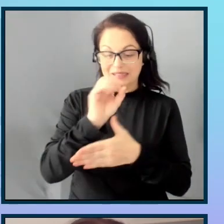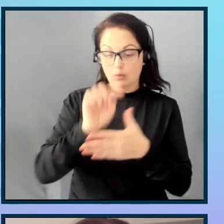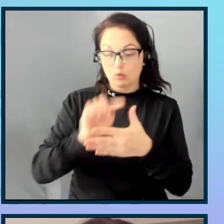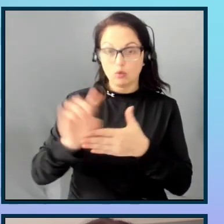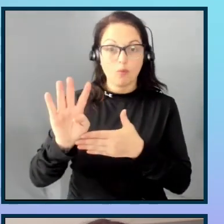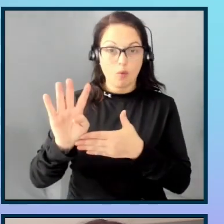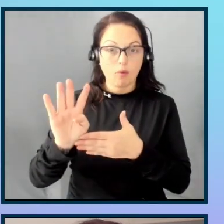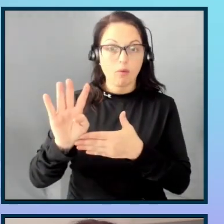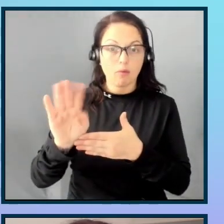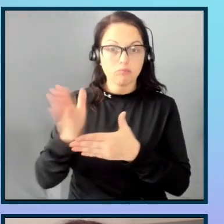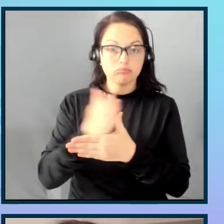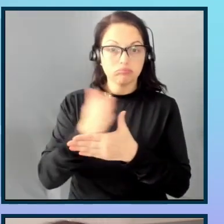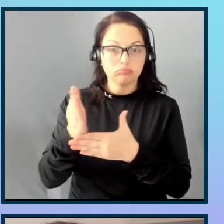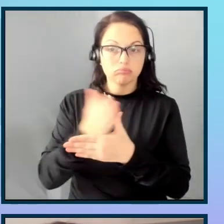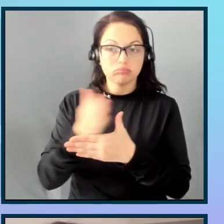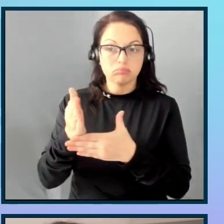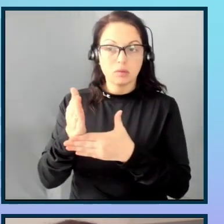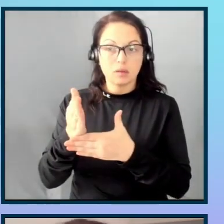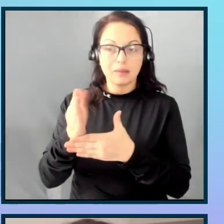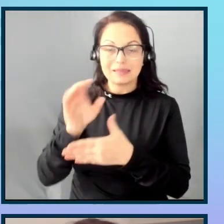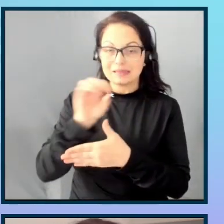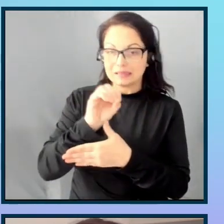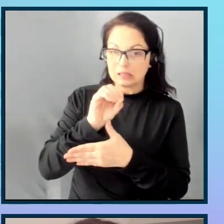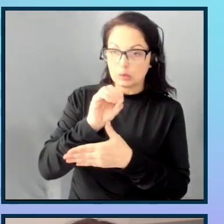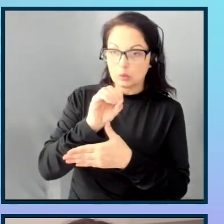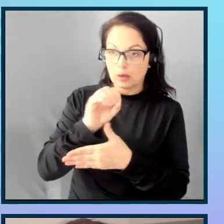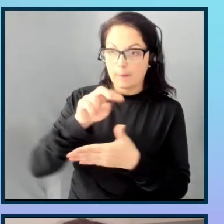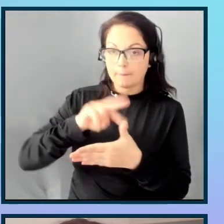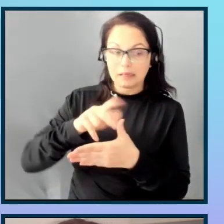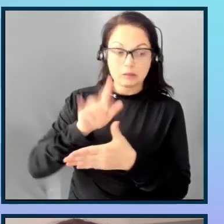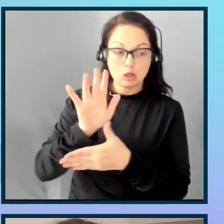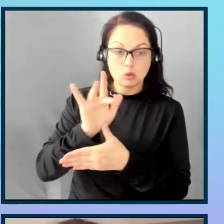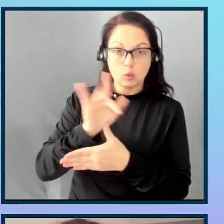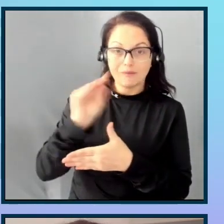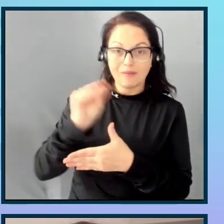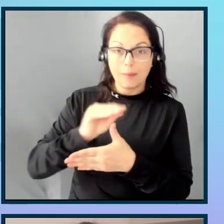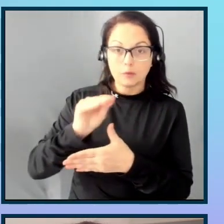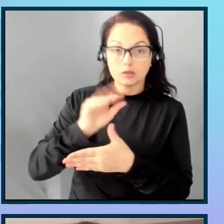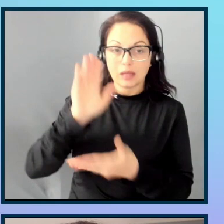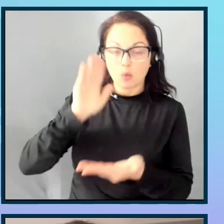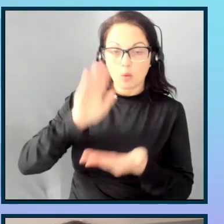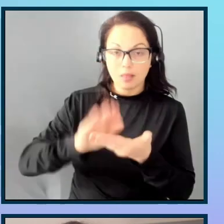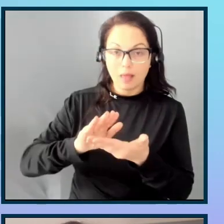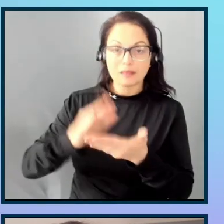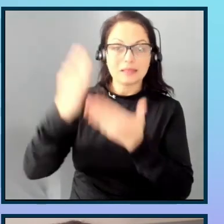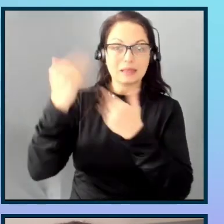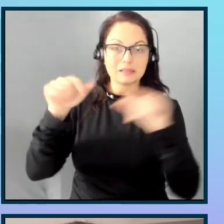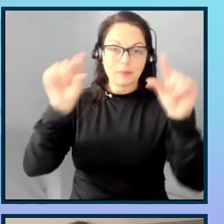With a rating of zero means 25% or less, the expected headings are present,